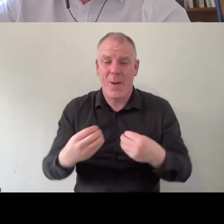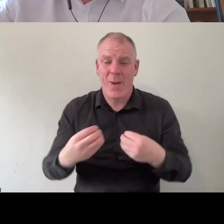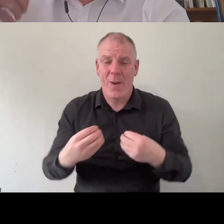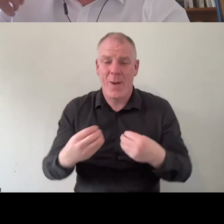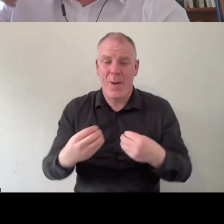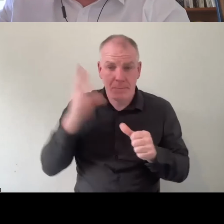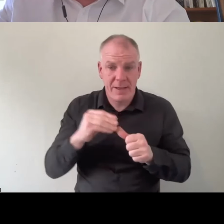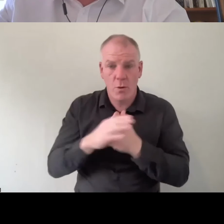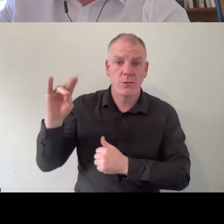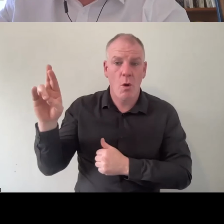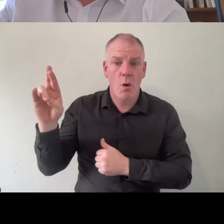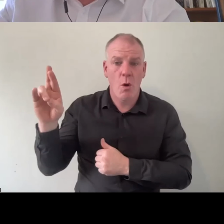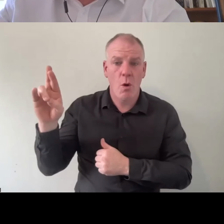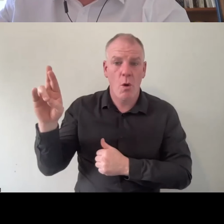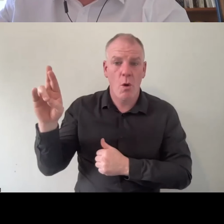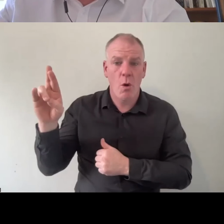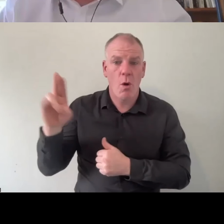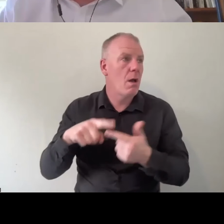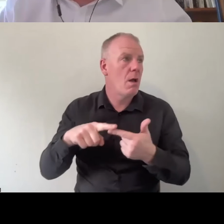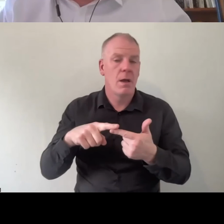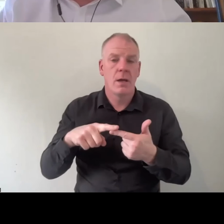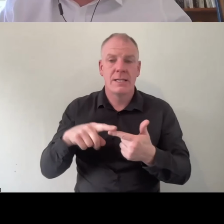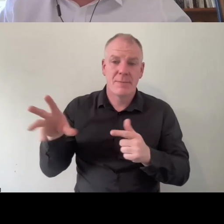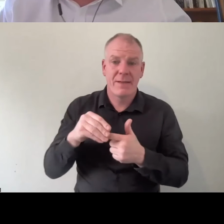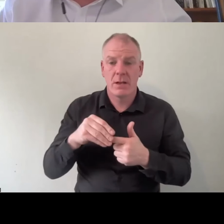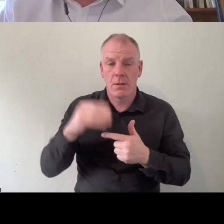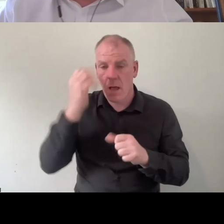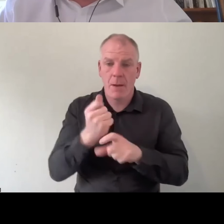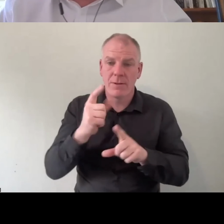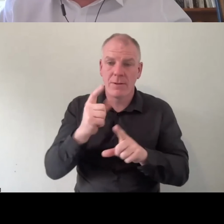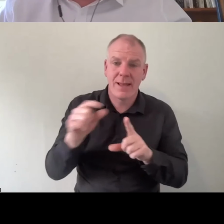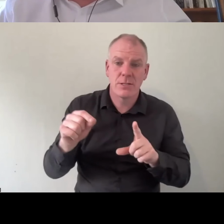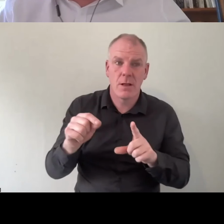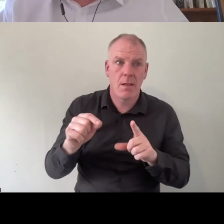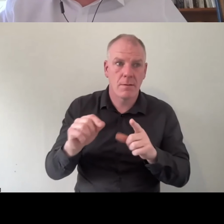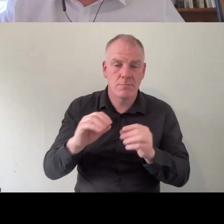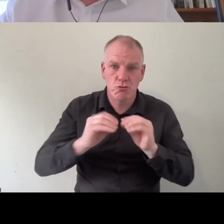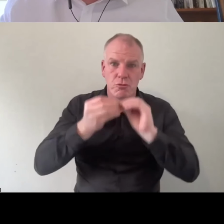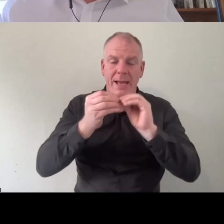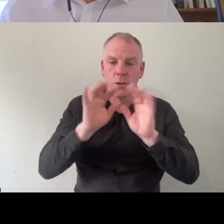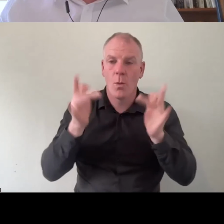You might not be a specialist in HR, you might not be a specialist in the area of digital or designing websites,